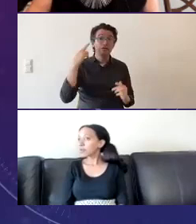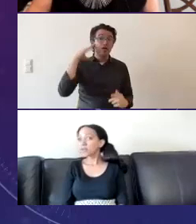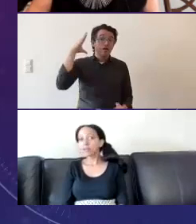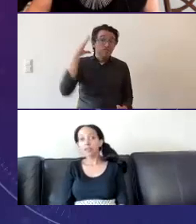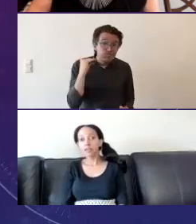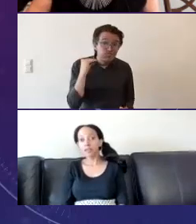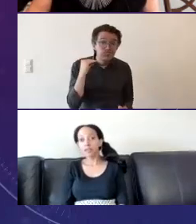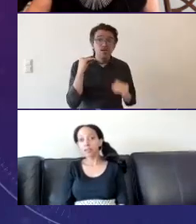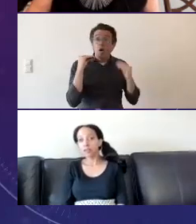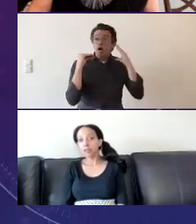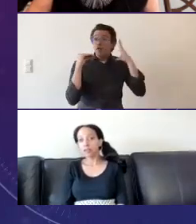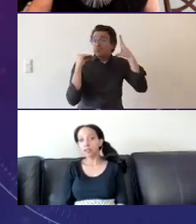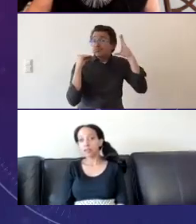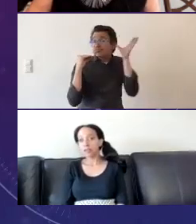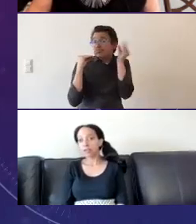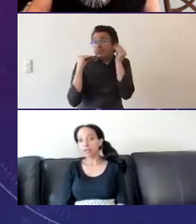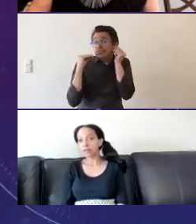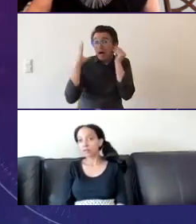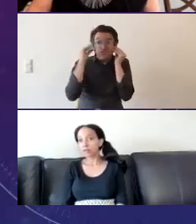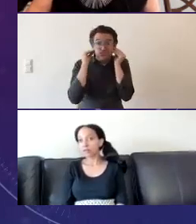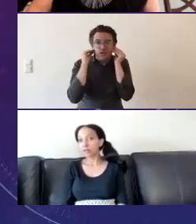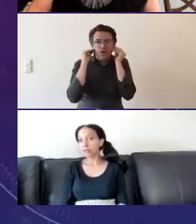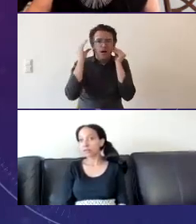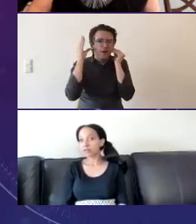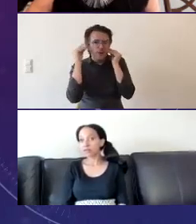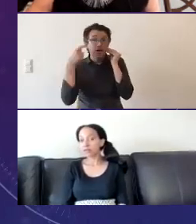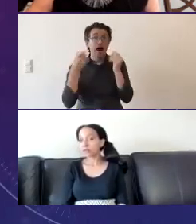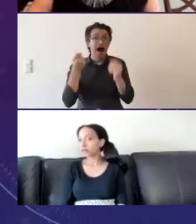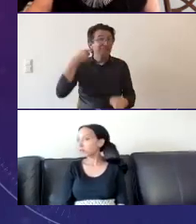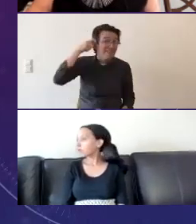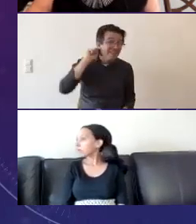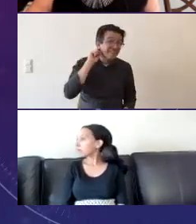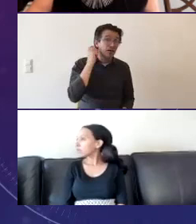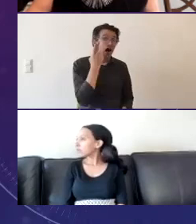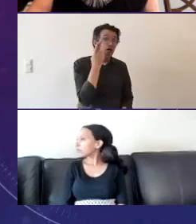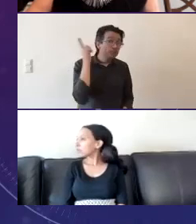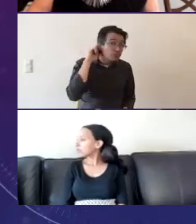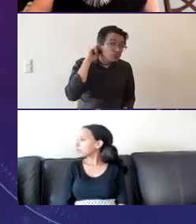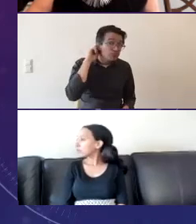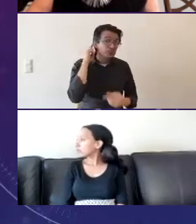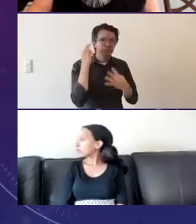hear something the person could be somebody who speaks verbally only signs